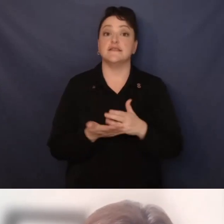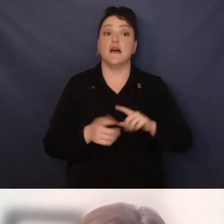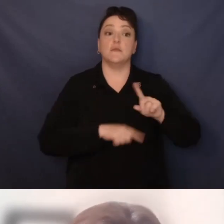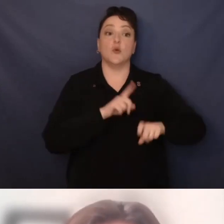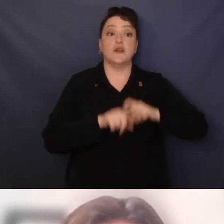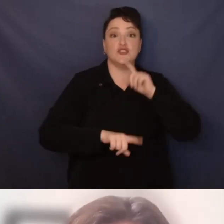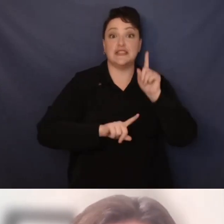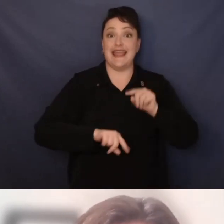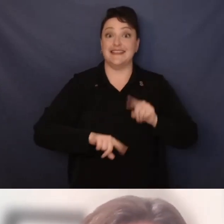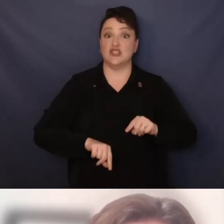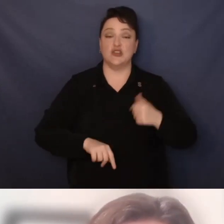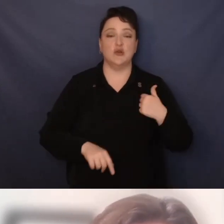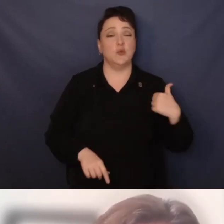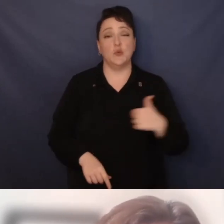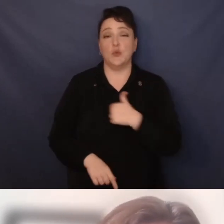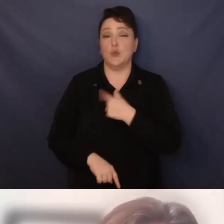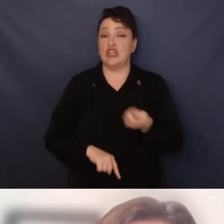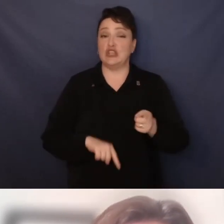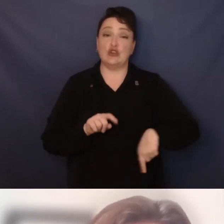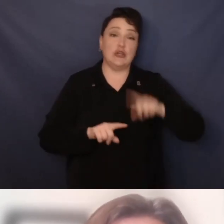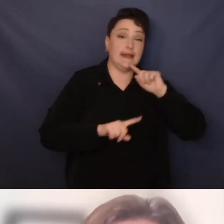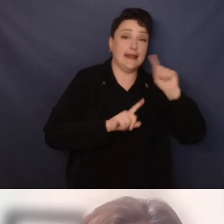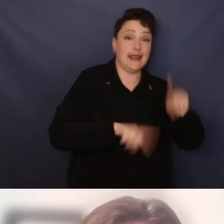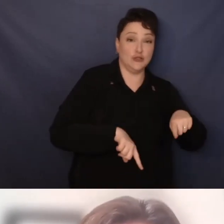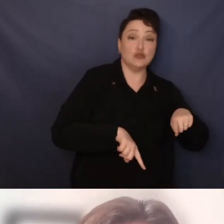not able to answer during our live portion. So we can discuss how we can best address